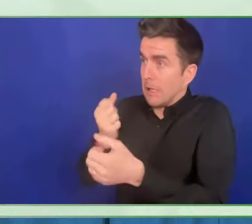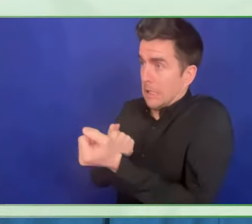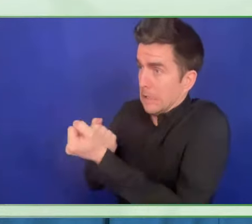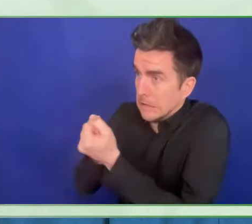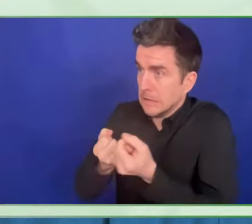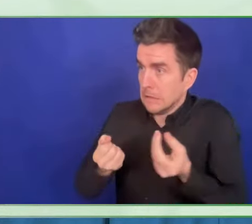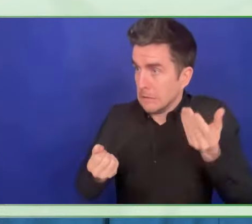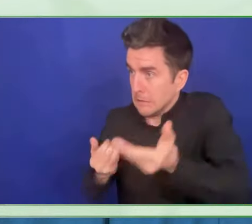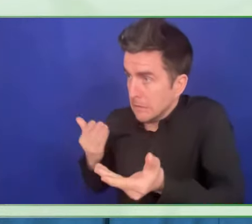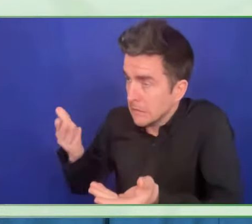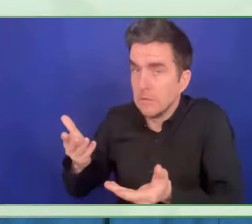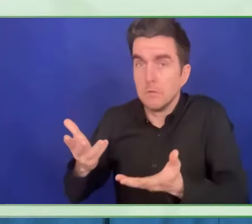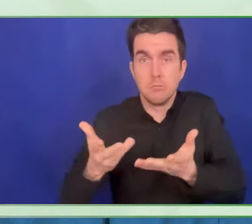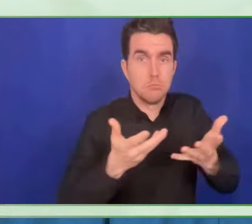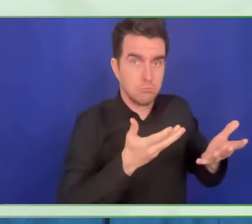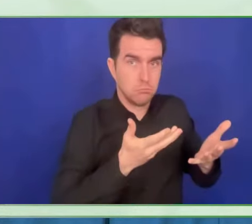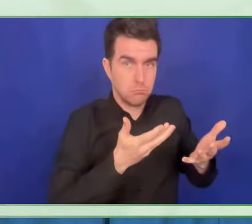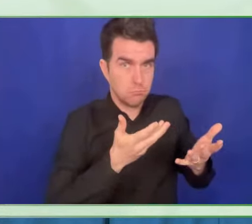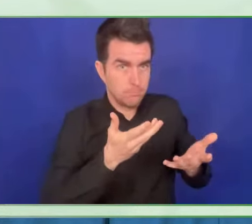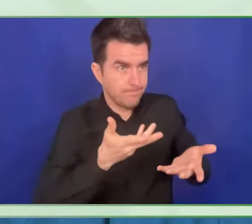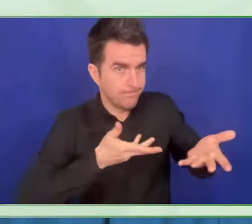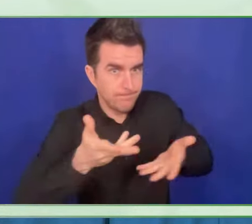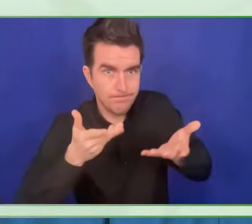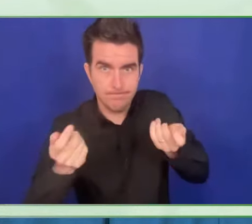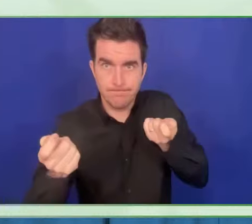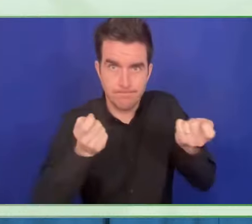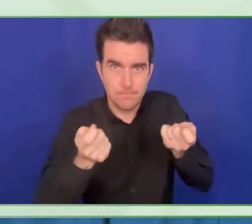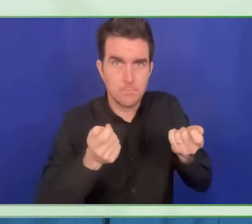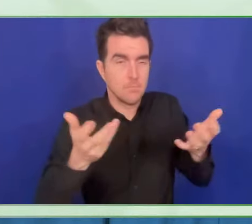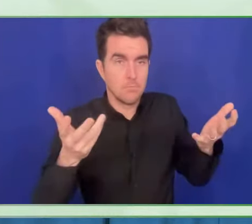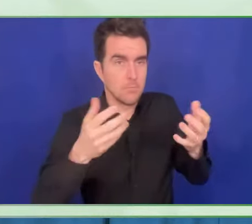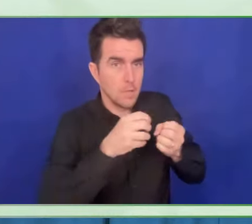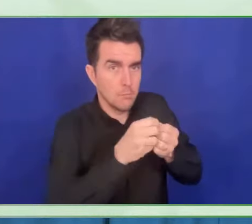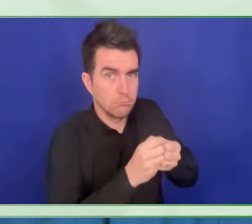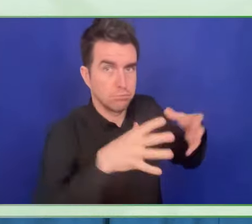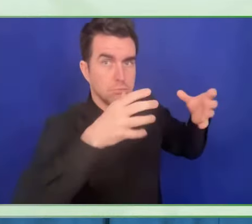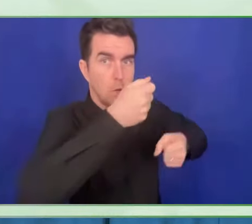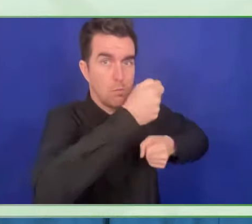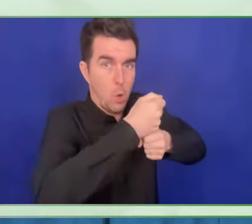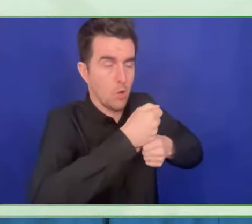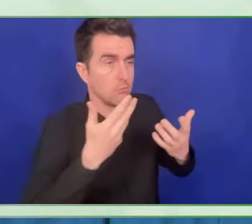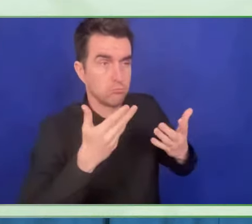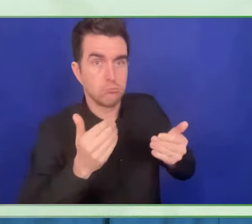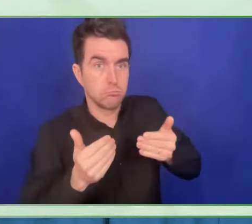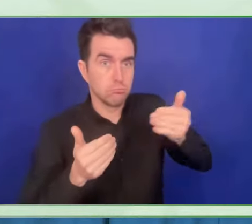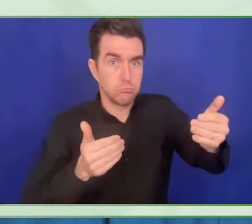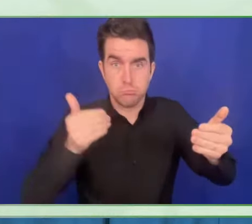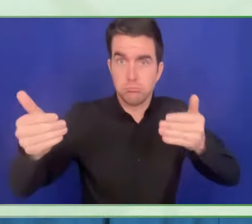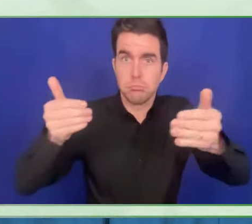respected and enforced. The six area is about efficiency and delivery of the strategy.